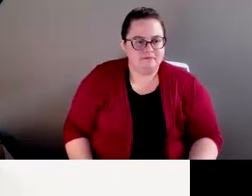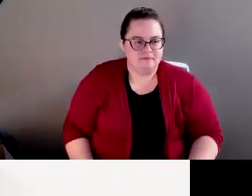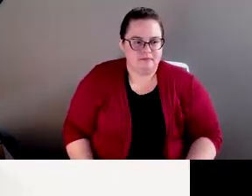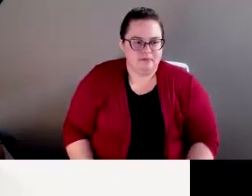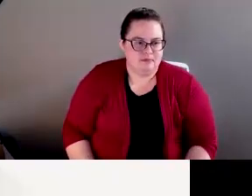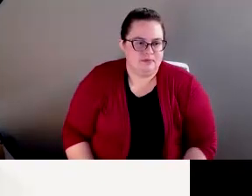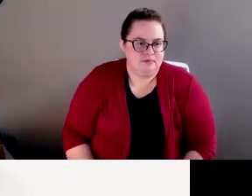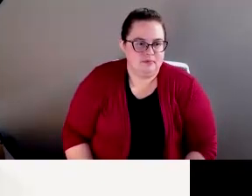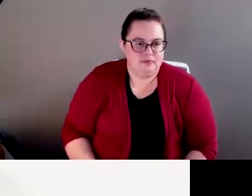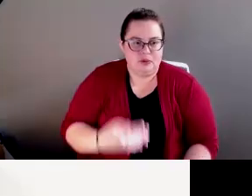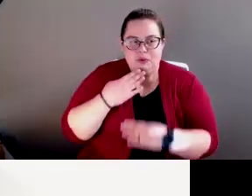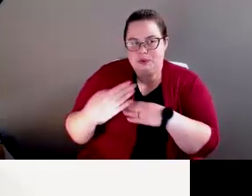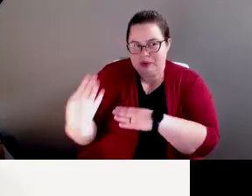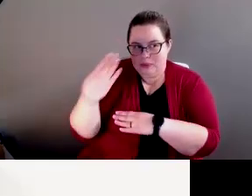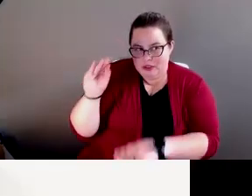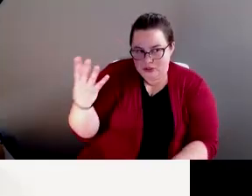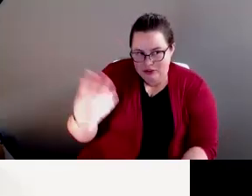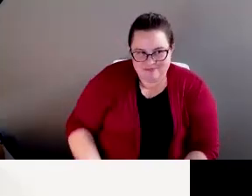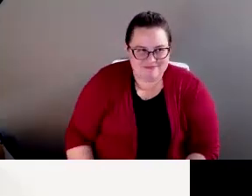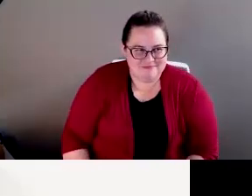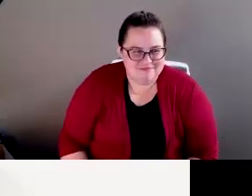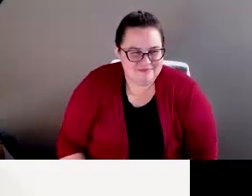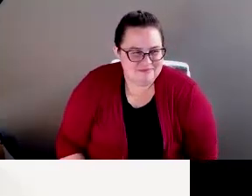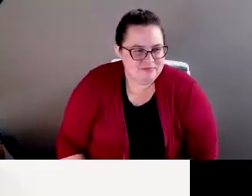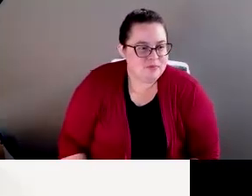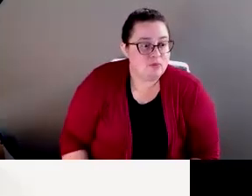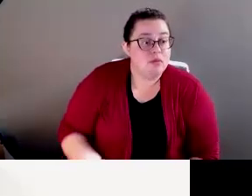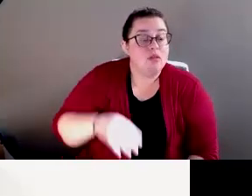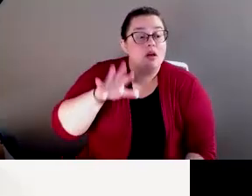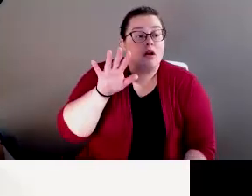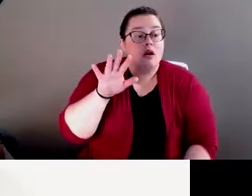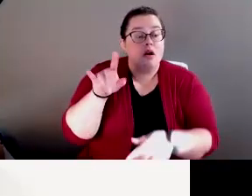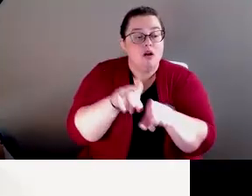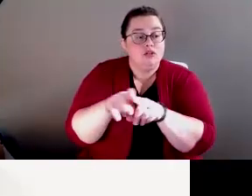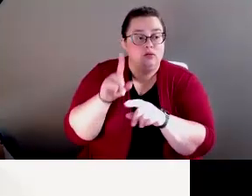All right. Also, we ask that you use the Q&A to type in any questions